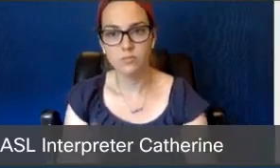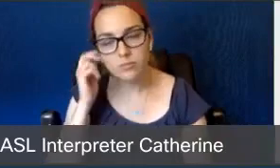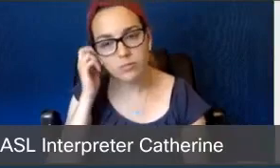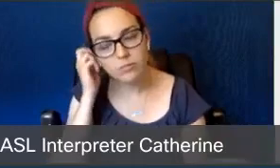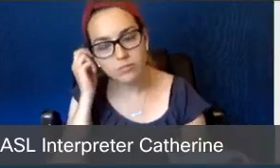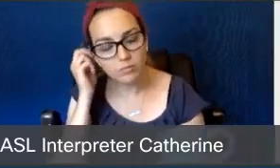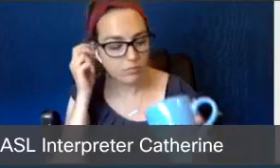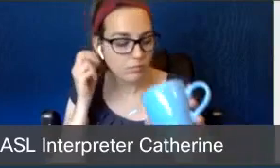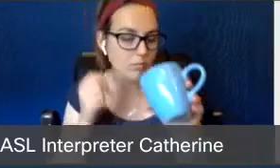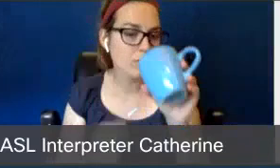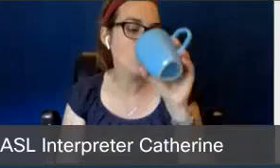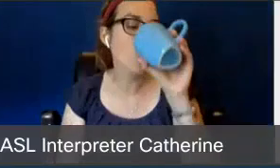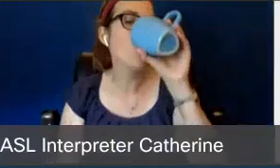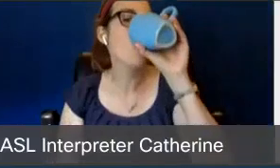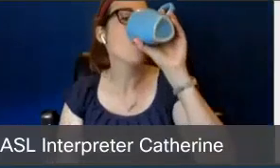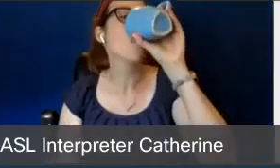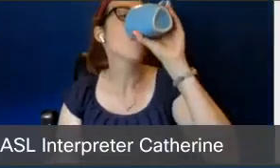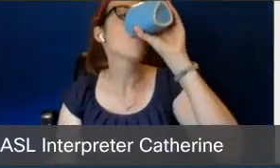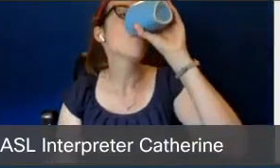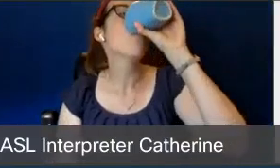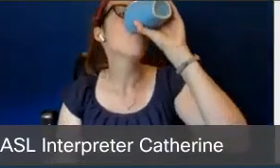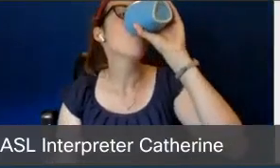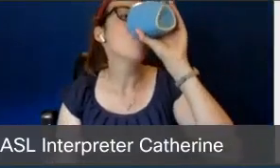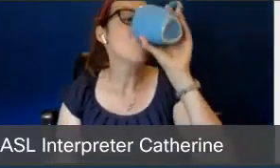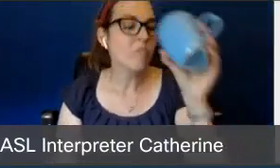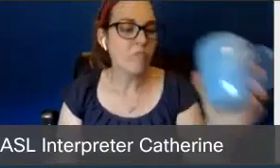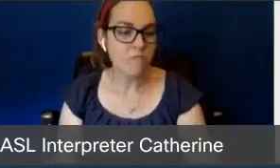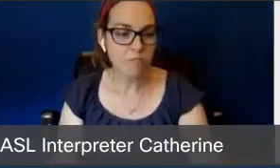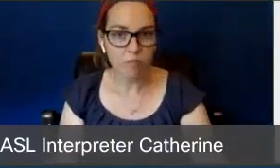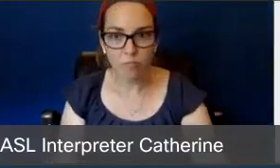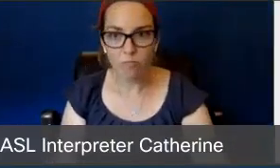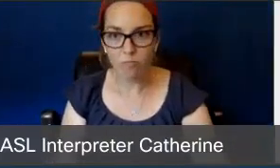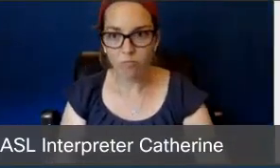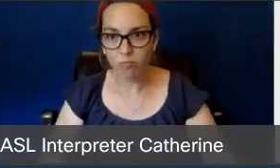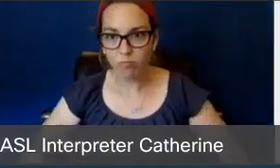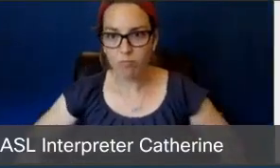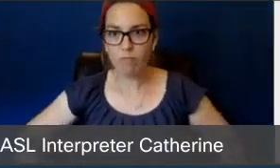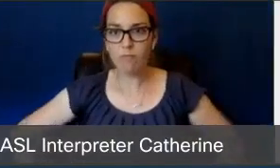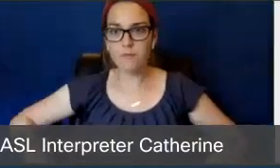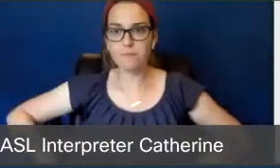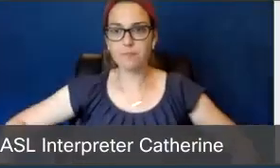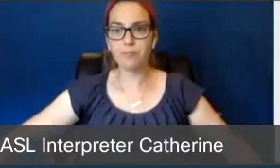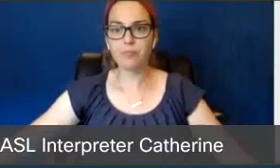in unethical practice when they do so that includes saying what medications people can have, how much they can have